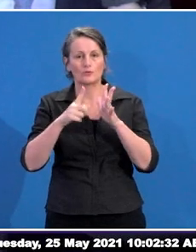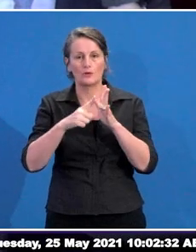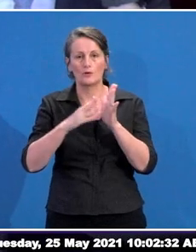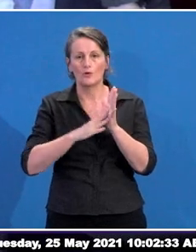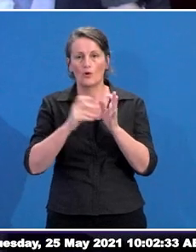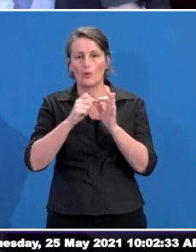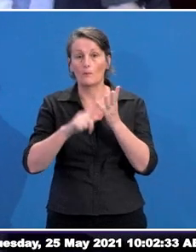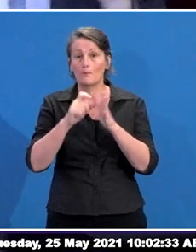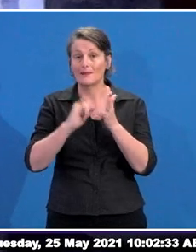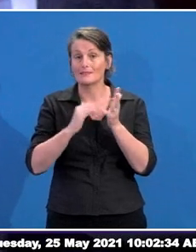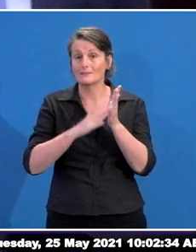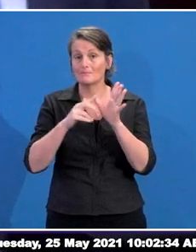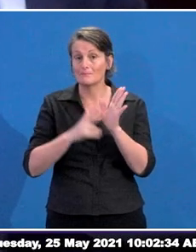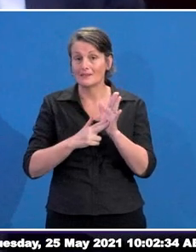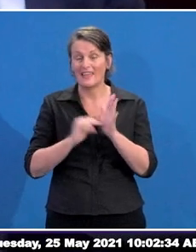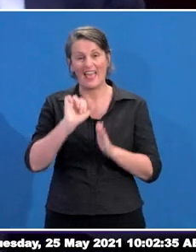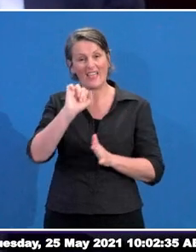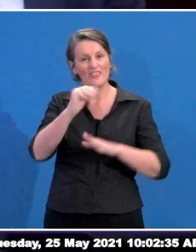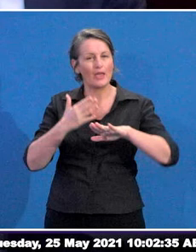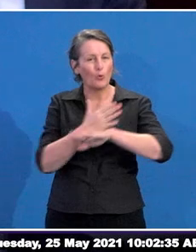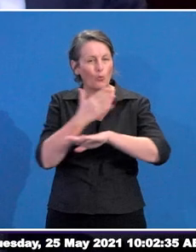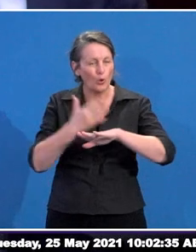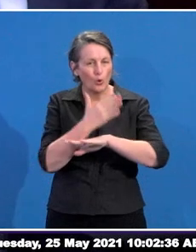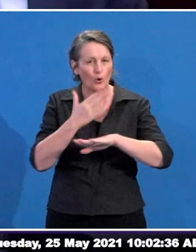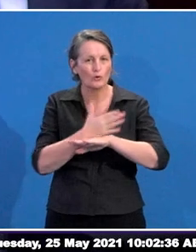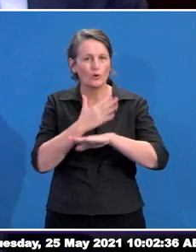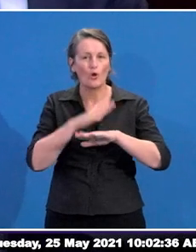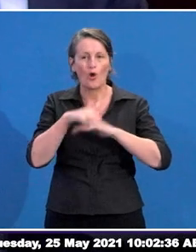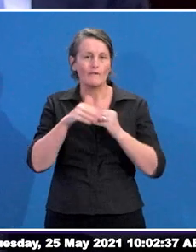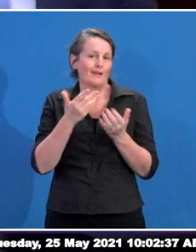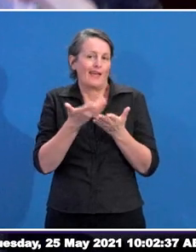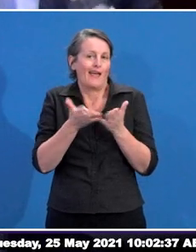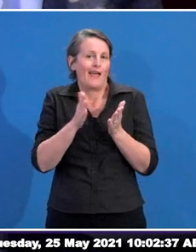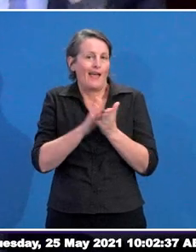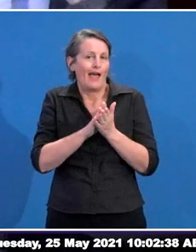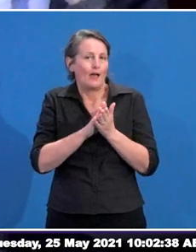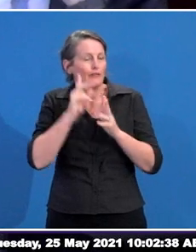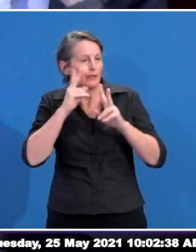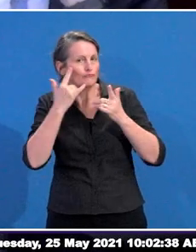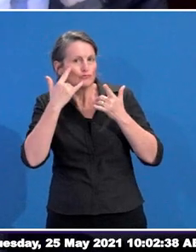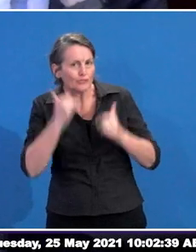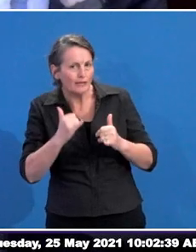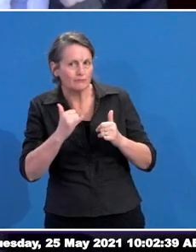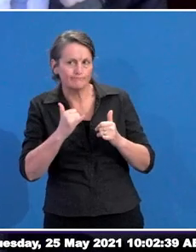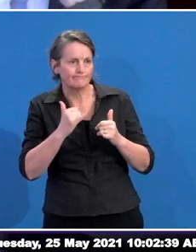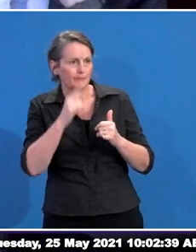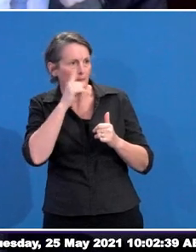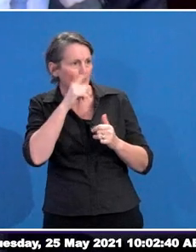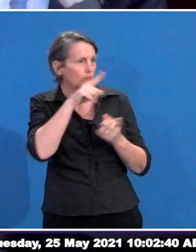and its internal work, in terms of recruitment practices and probity checks. Do you remember me talking about (CROSSTALK)